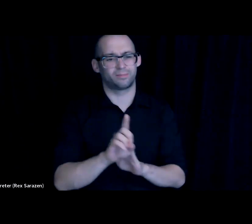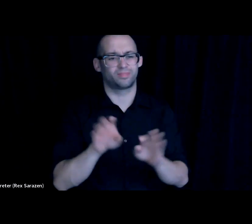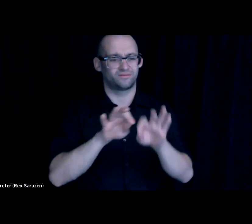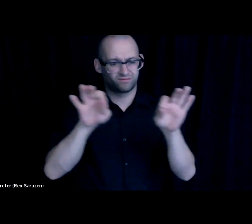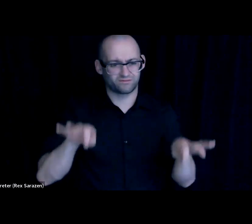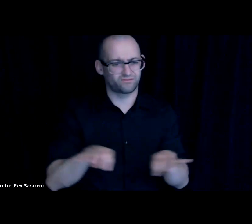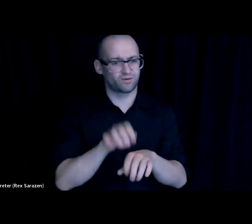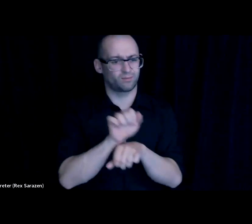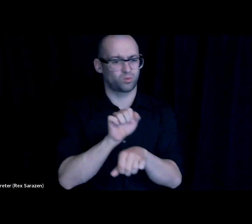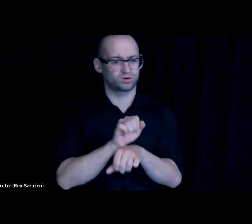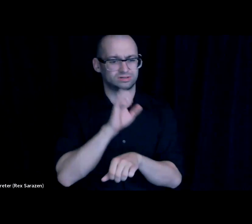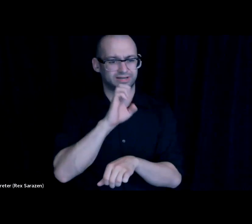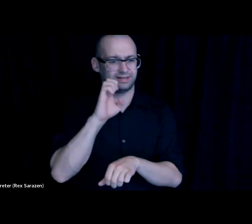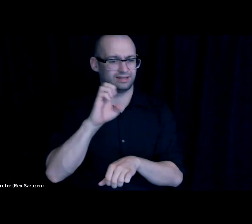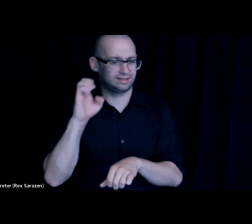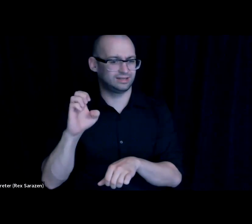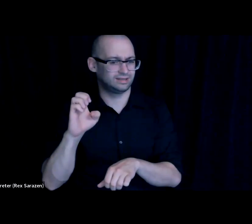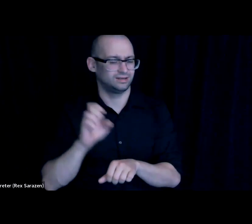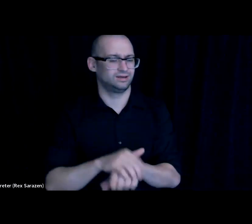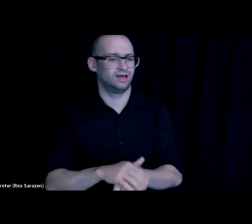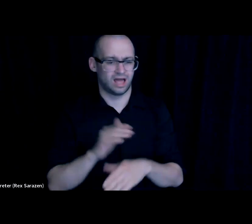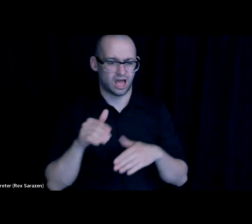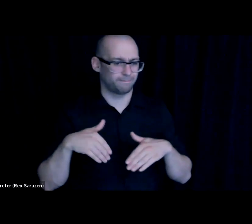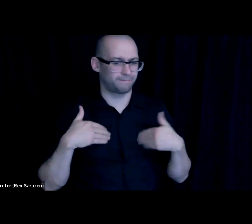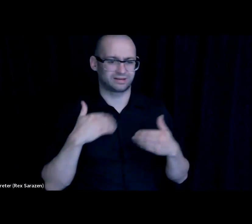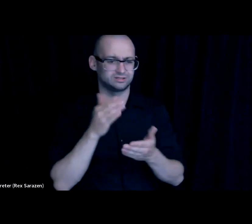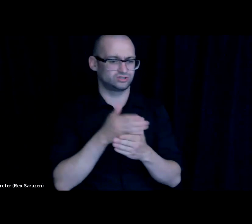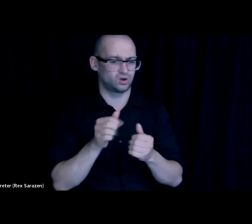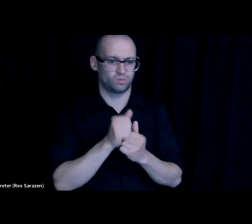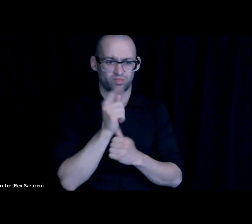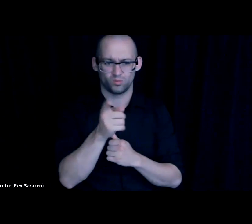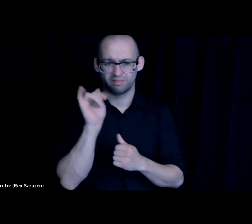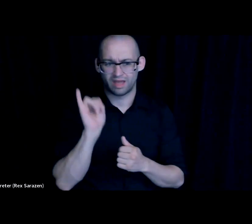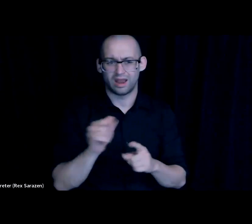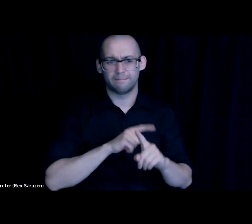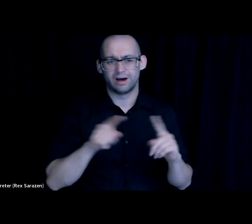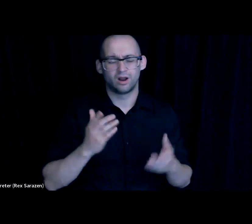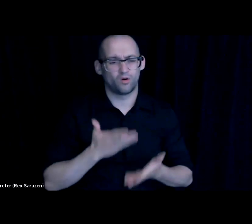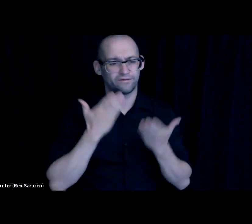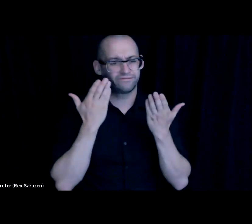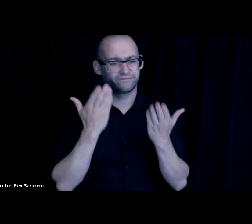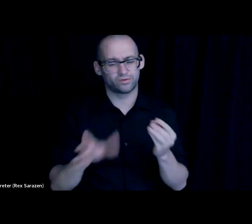more information on that, I'm happy to share with you that we also offer through canvas.